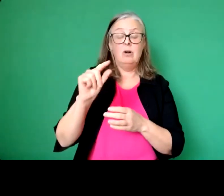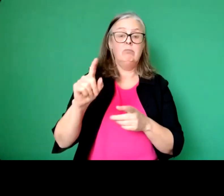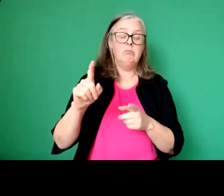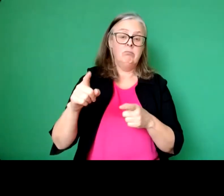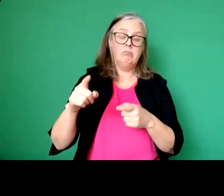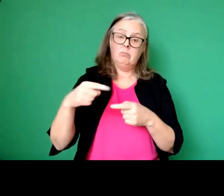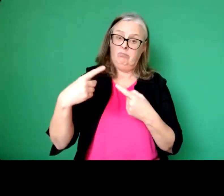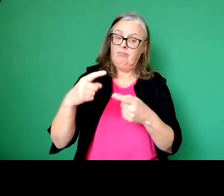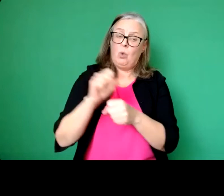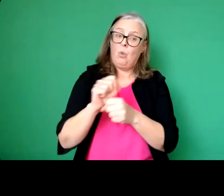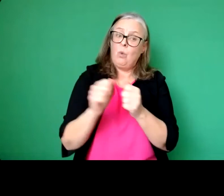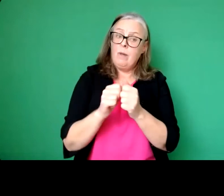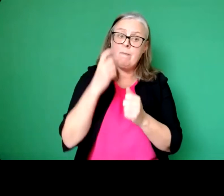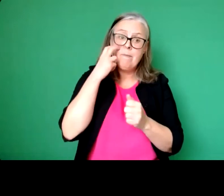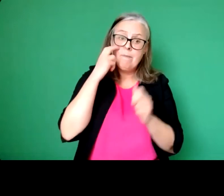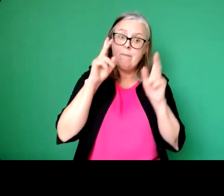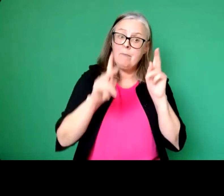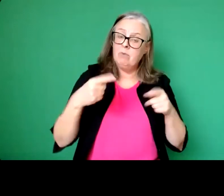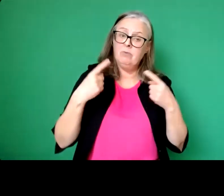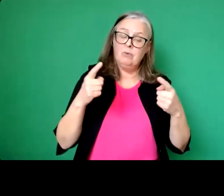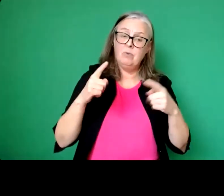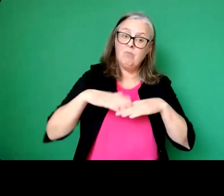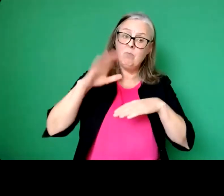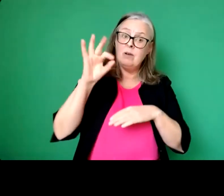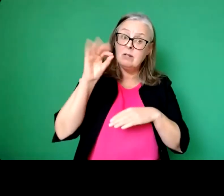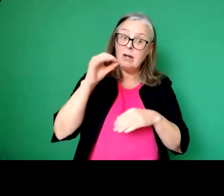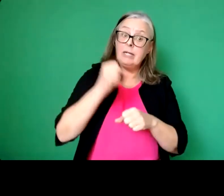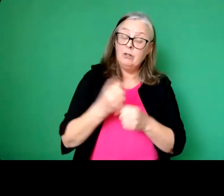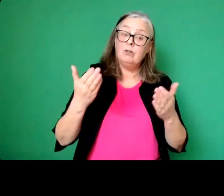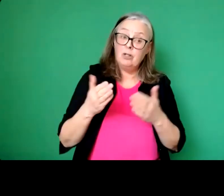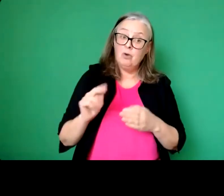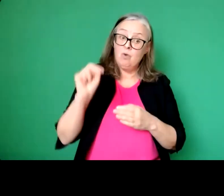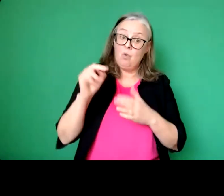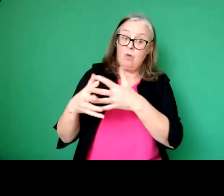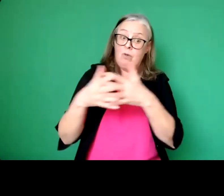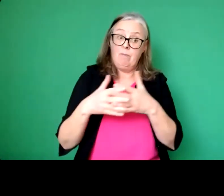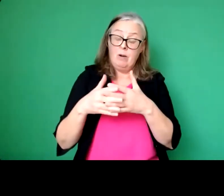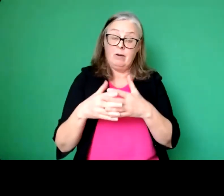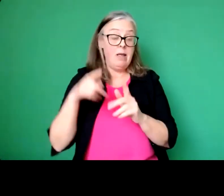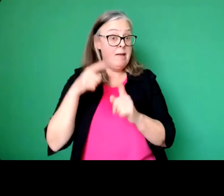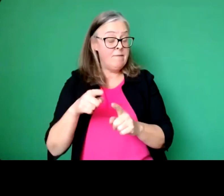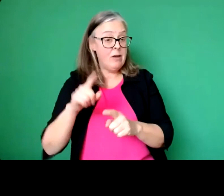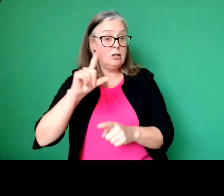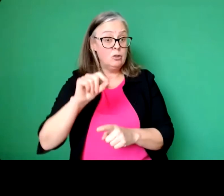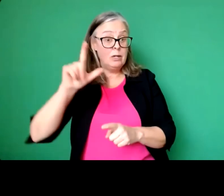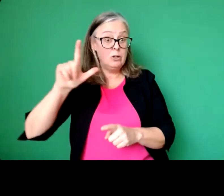with blind persons for over 90 years in north america in fact in 2029 it'll be 100 years and